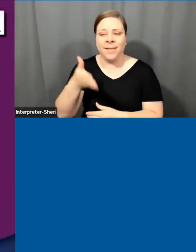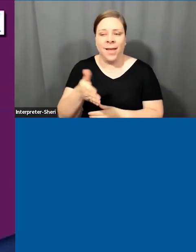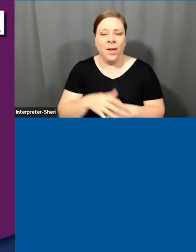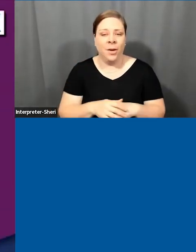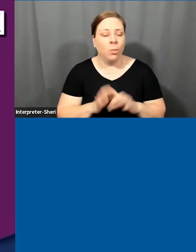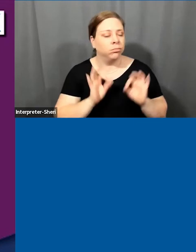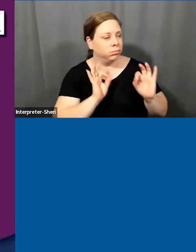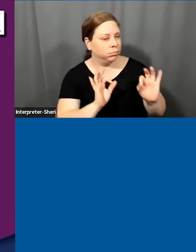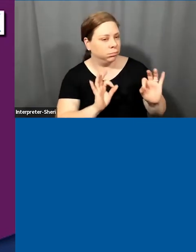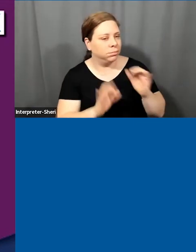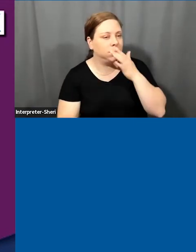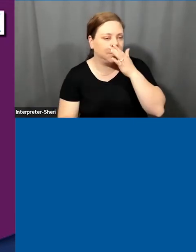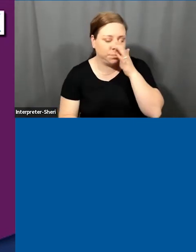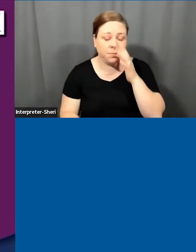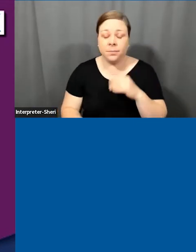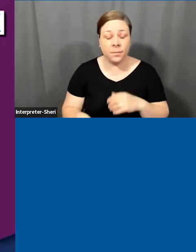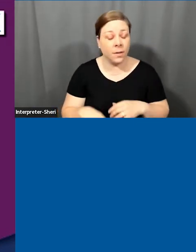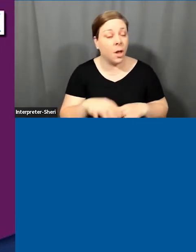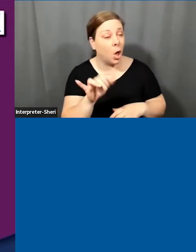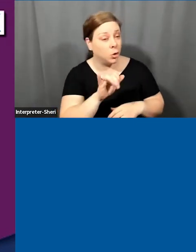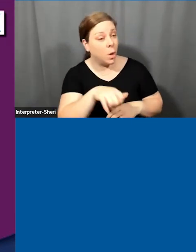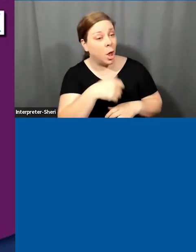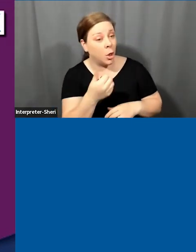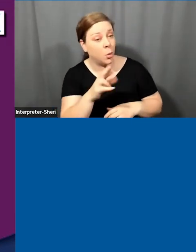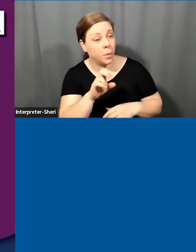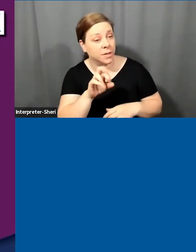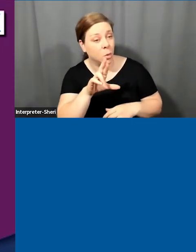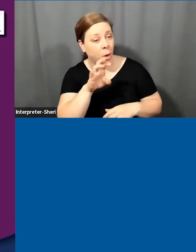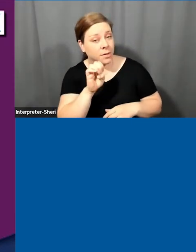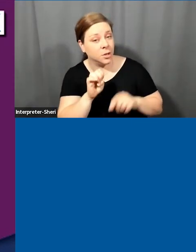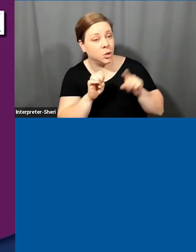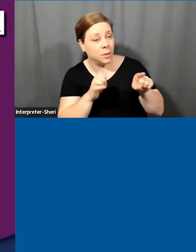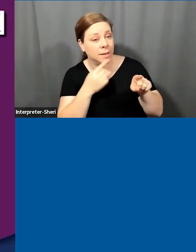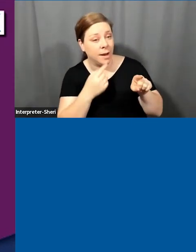Speaking of, kind of additional resources, you mentioned that you have a report coming out soon